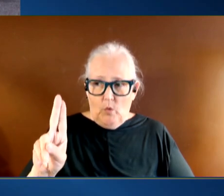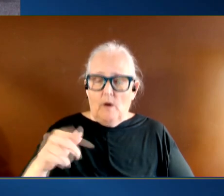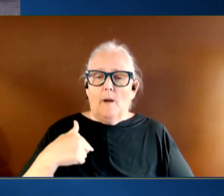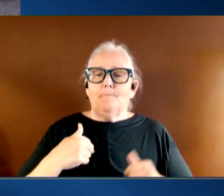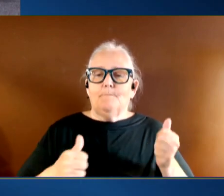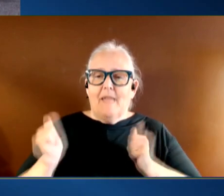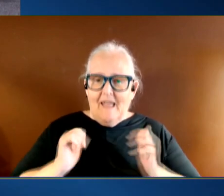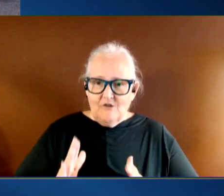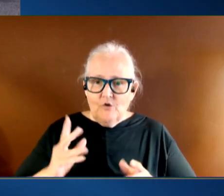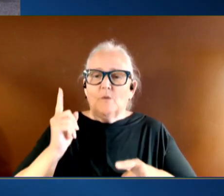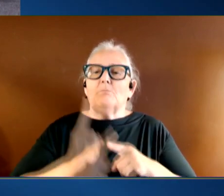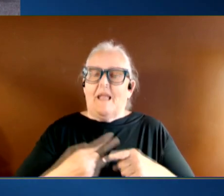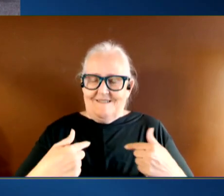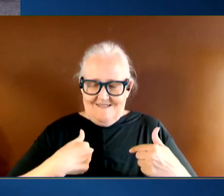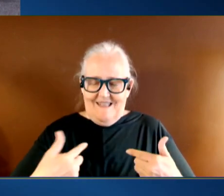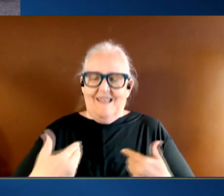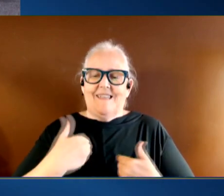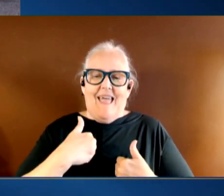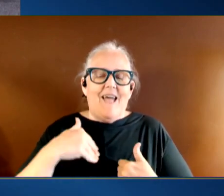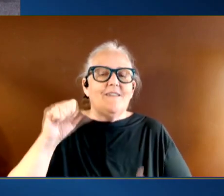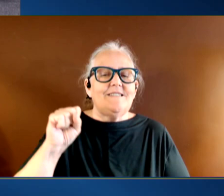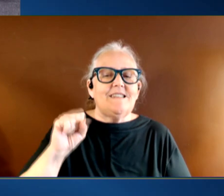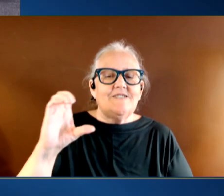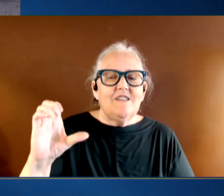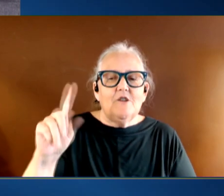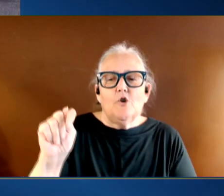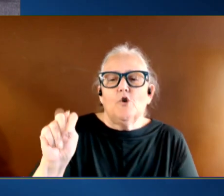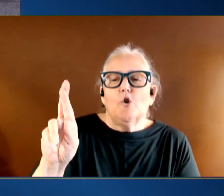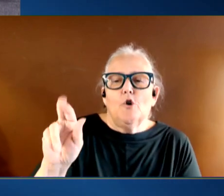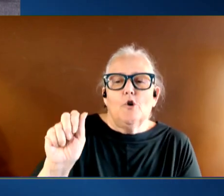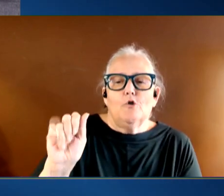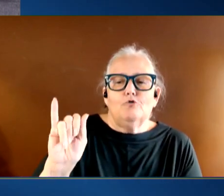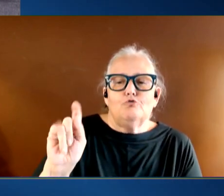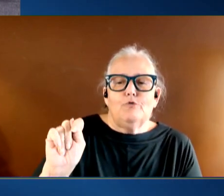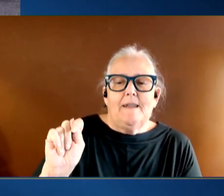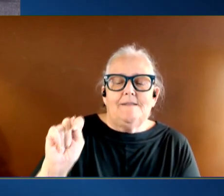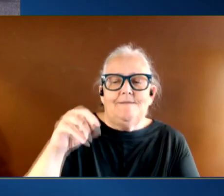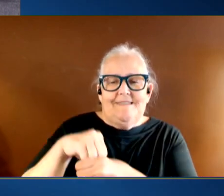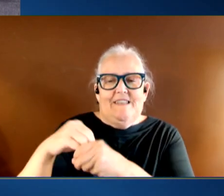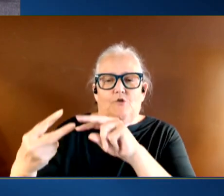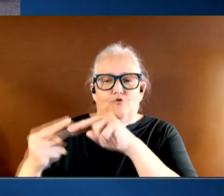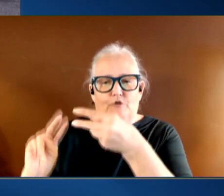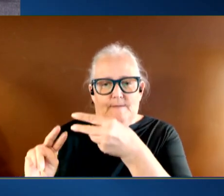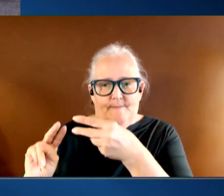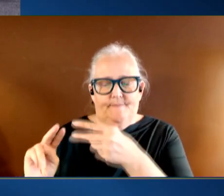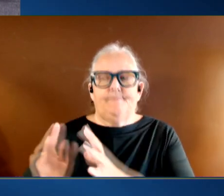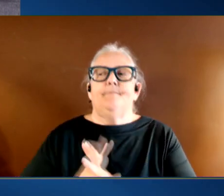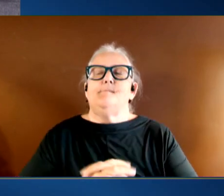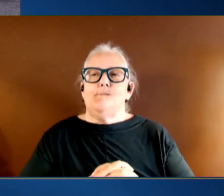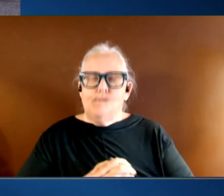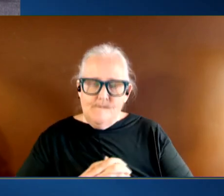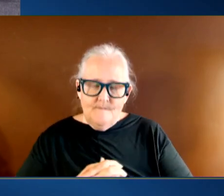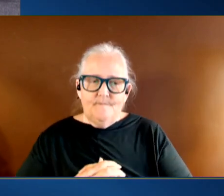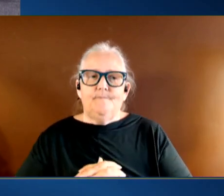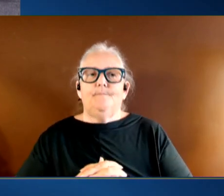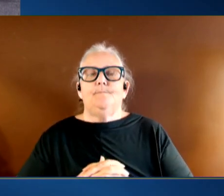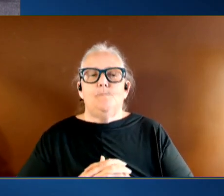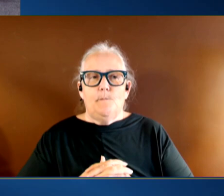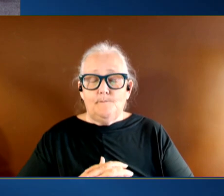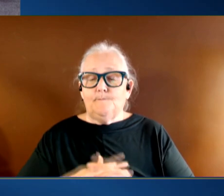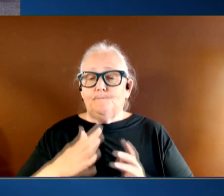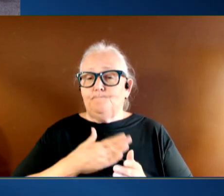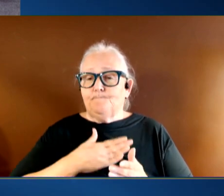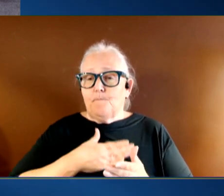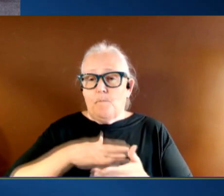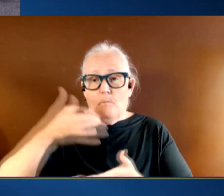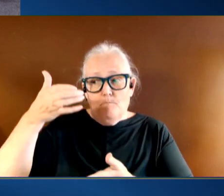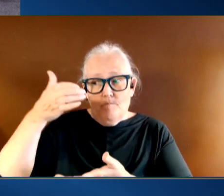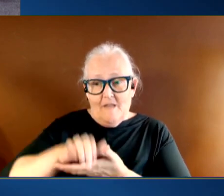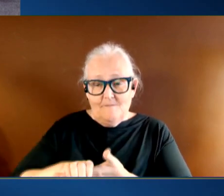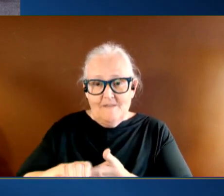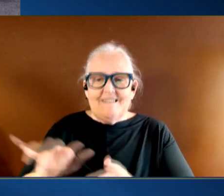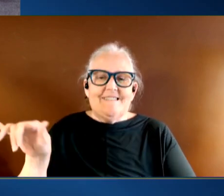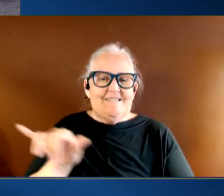cell trait. Sorry. I have sickle cell trait. I -- my husband also has sickle cell trait. We found